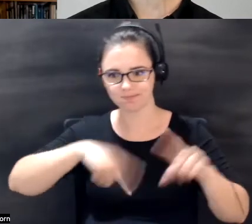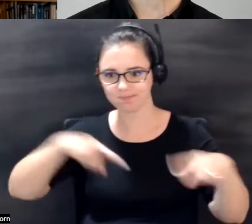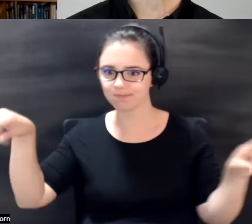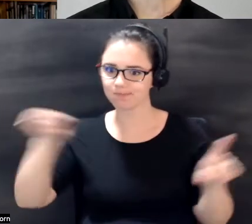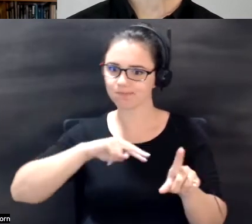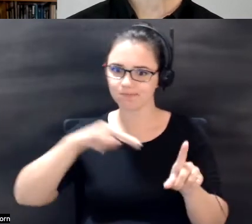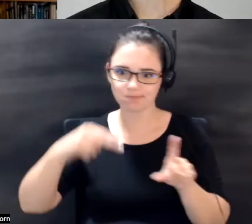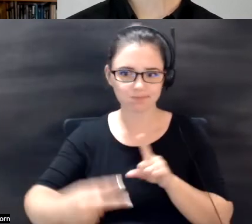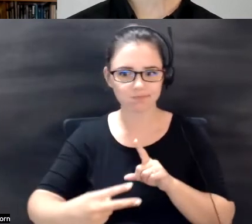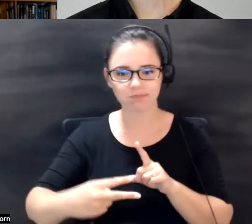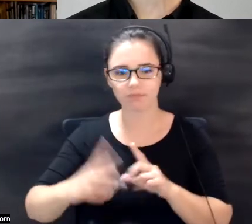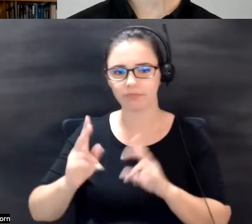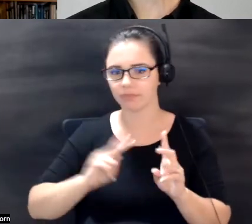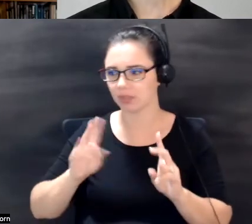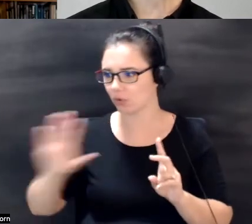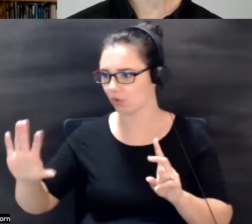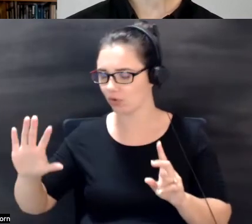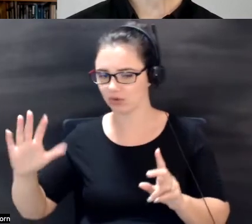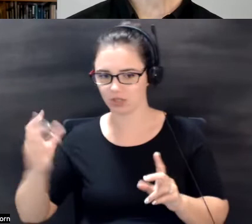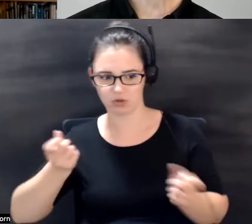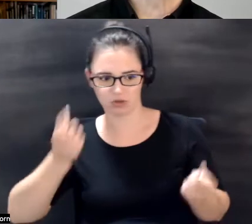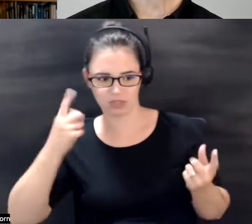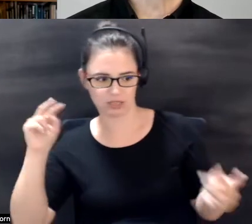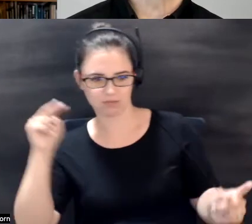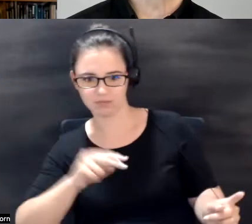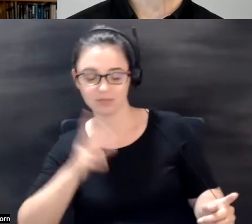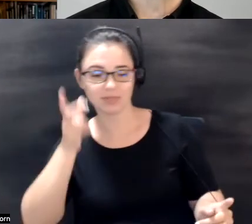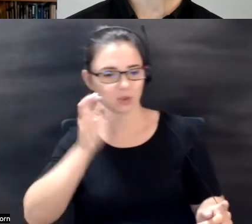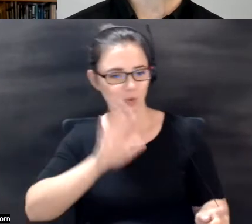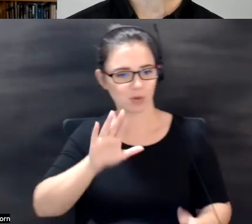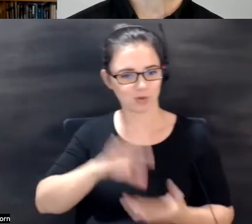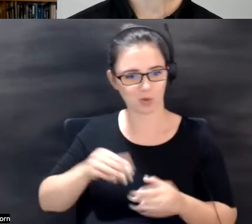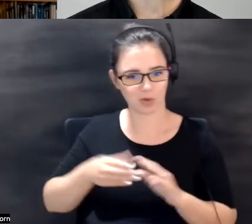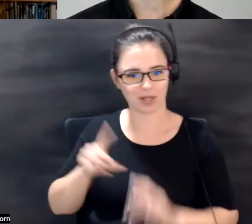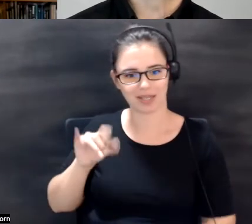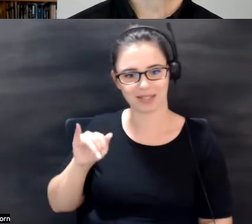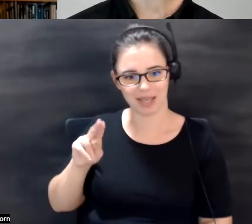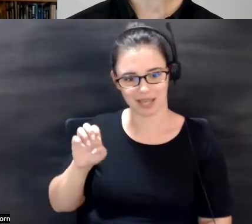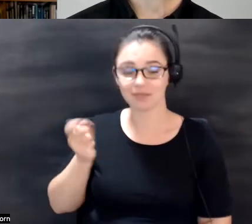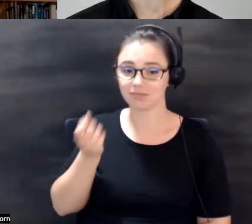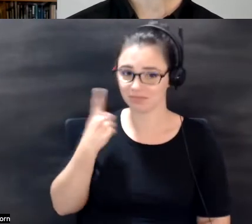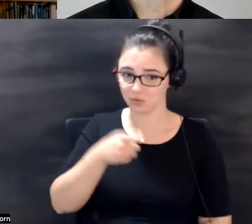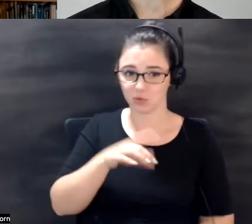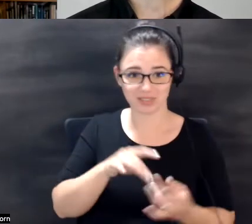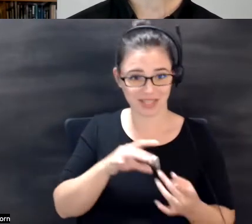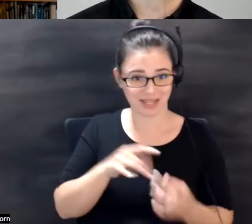where folks are coming from. And even hearing your story, Diane, you know, I, I get what you were saying. And I understand, at the same time,